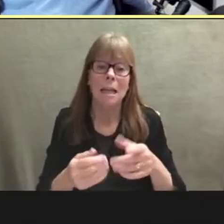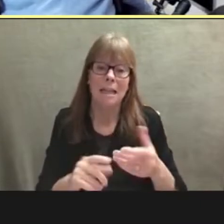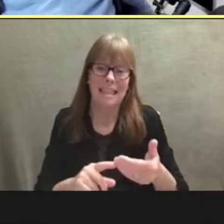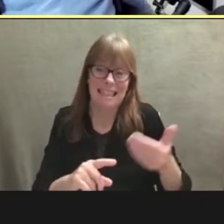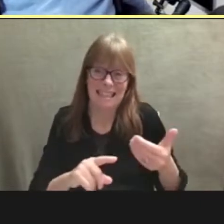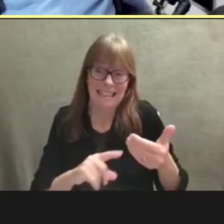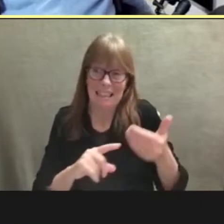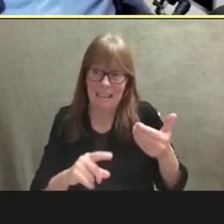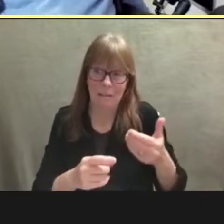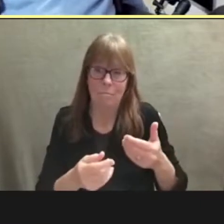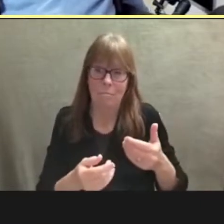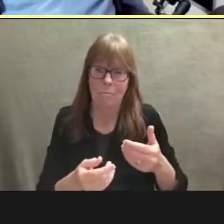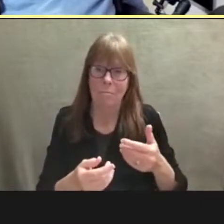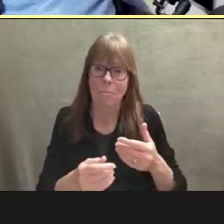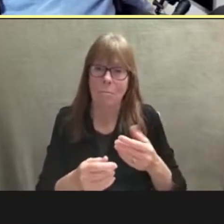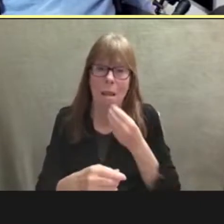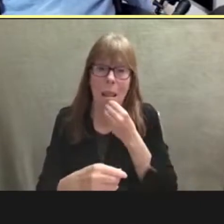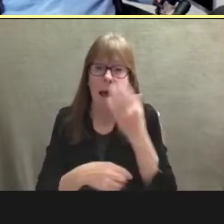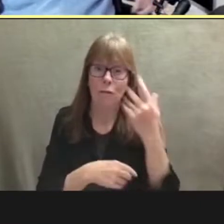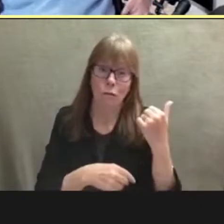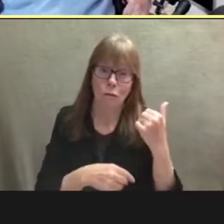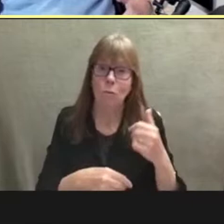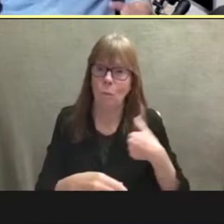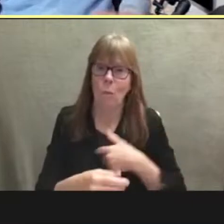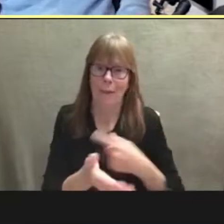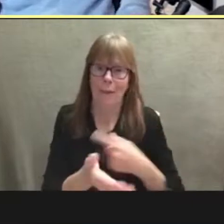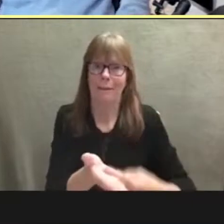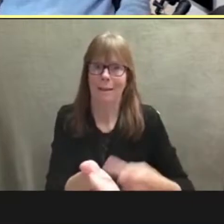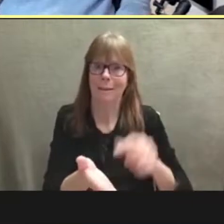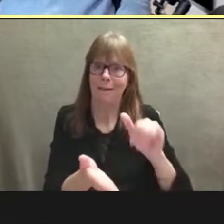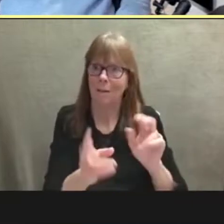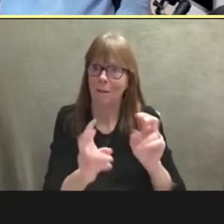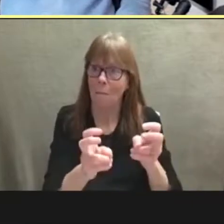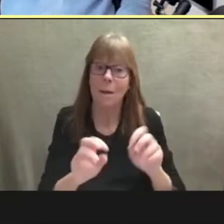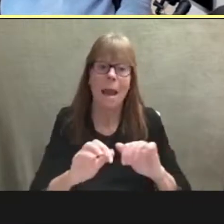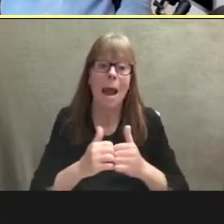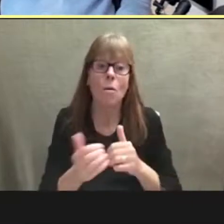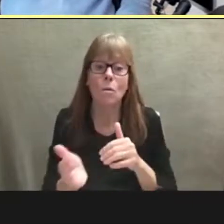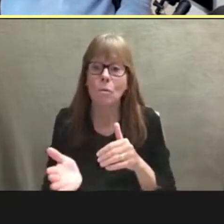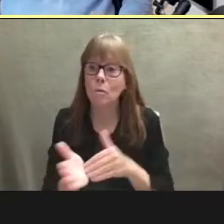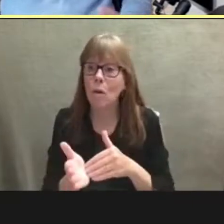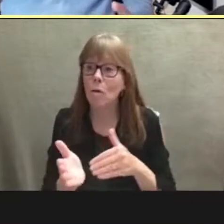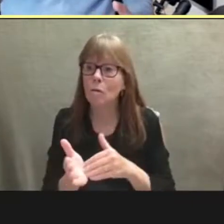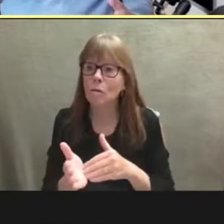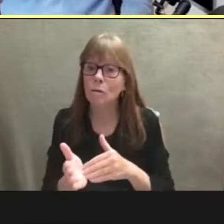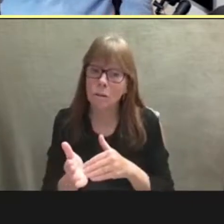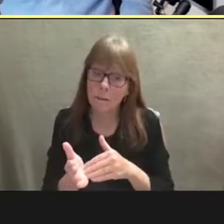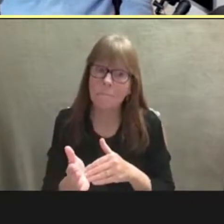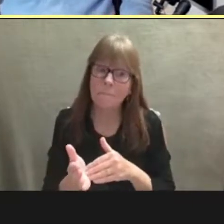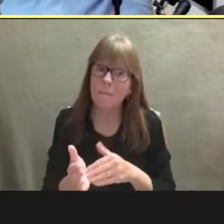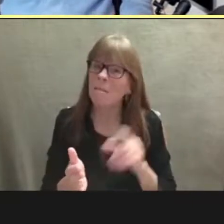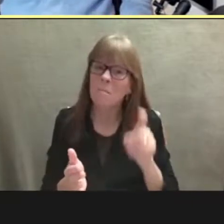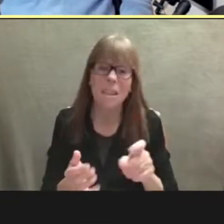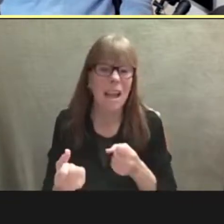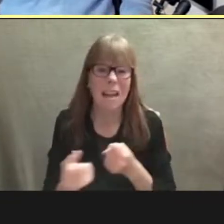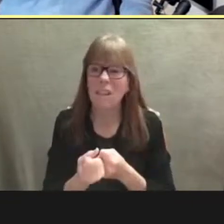lunch, we've seen how medical providers are… have to be advocates for people with disabilities.